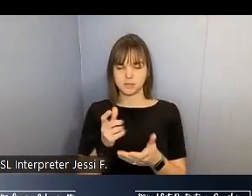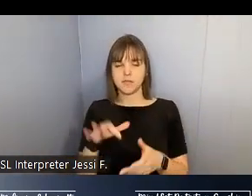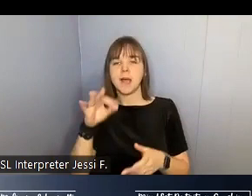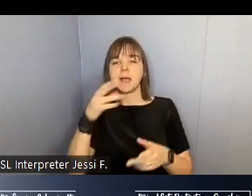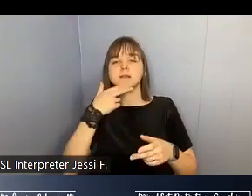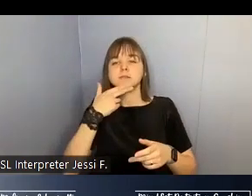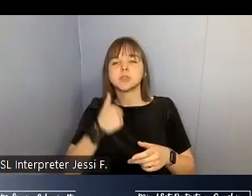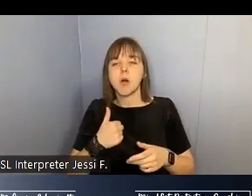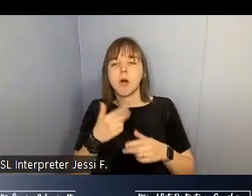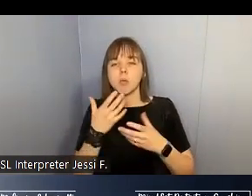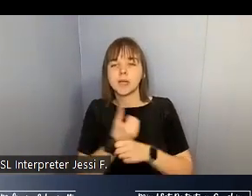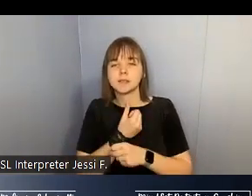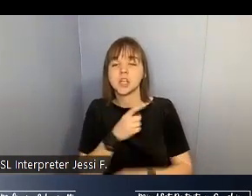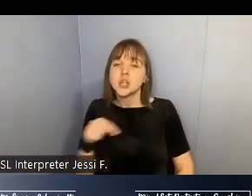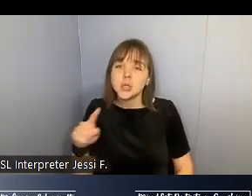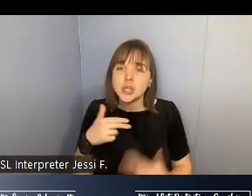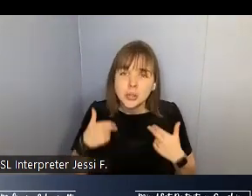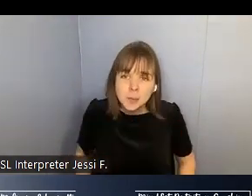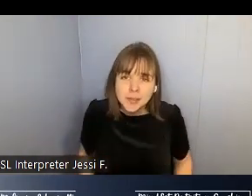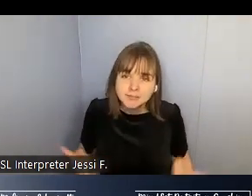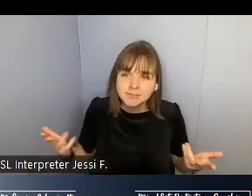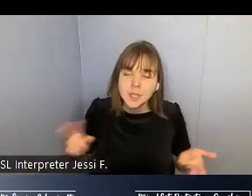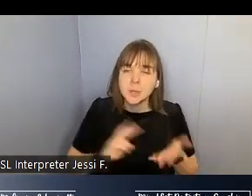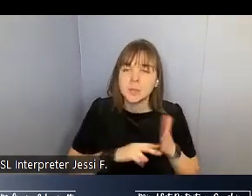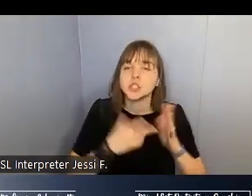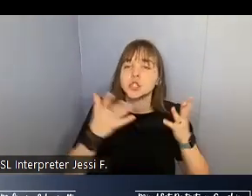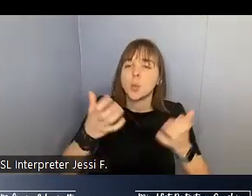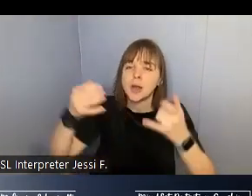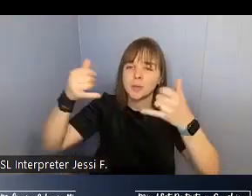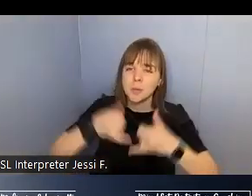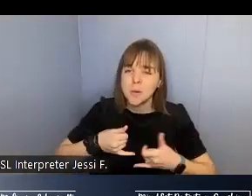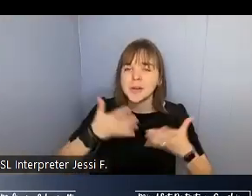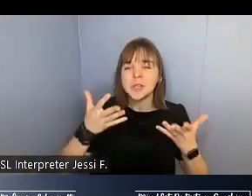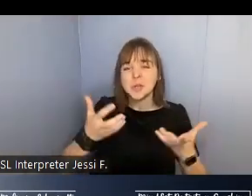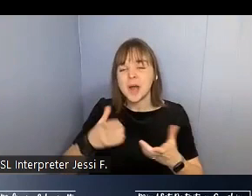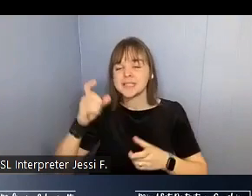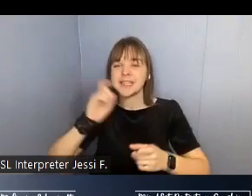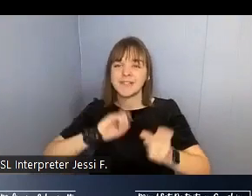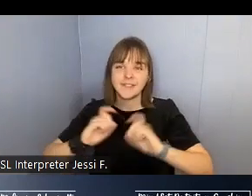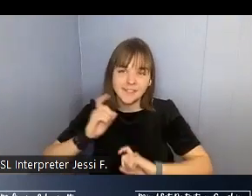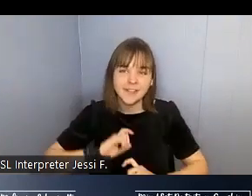We're humans, and we're hardwired to do things by reward. So use that evolution in your favor.